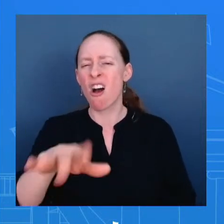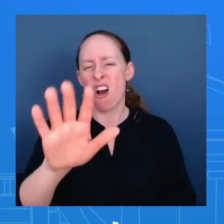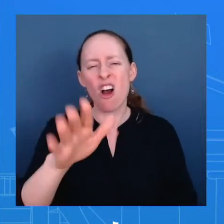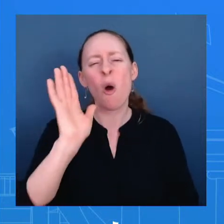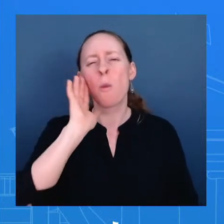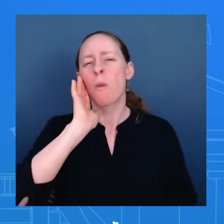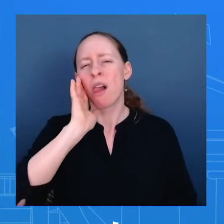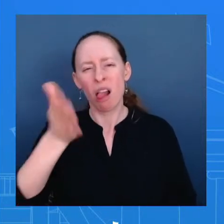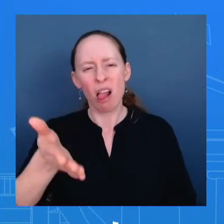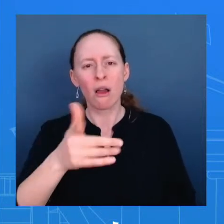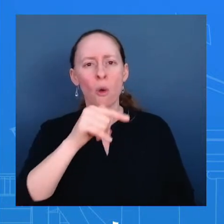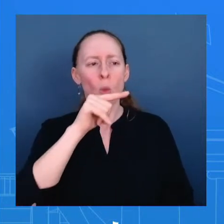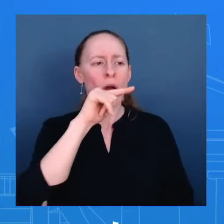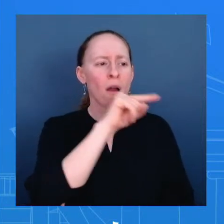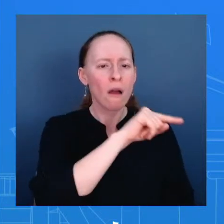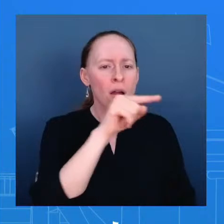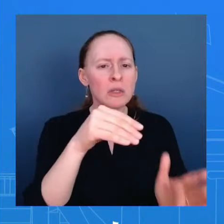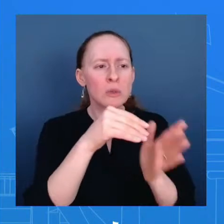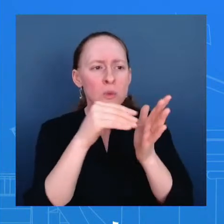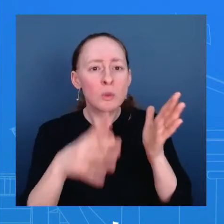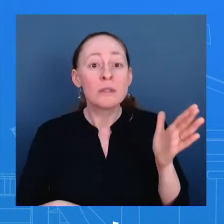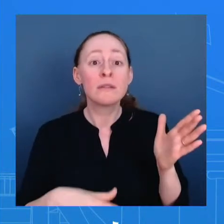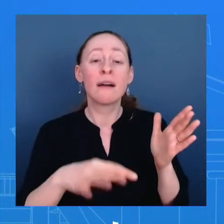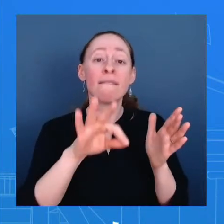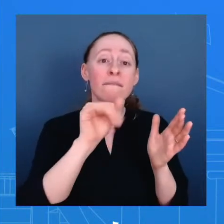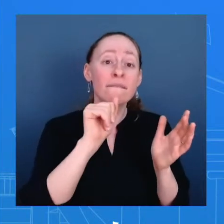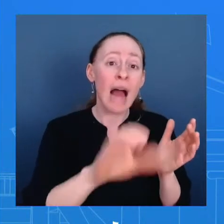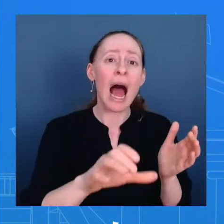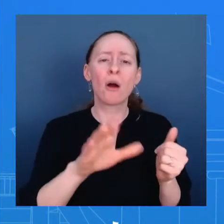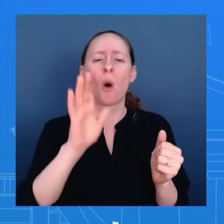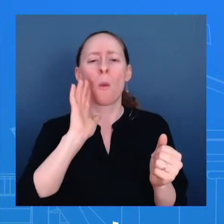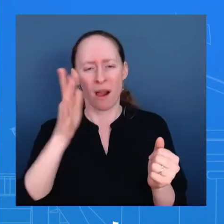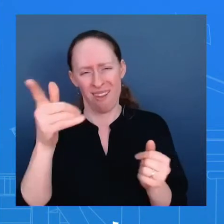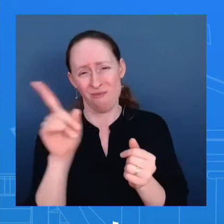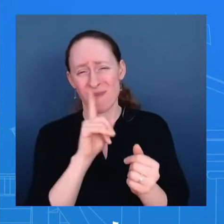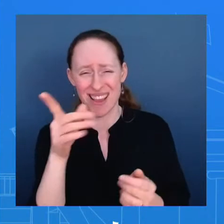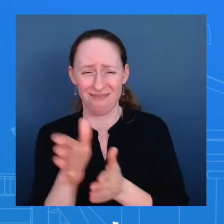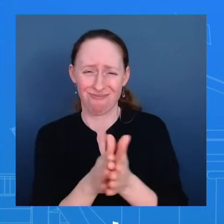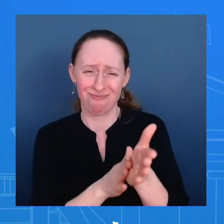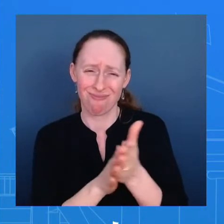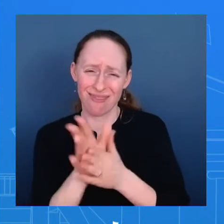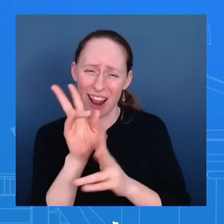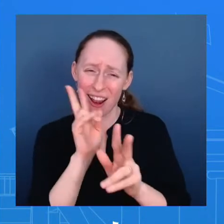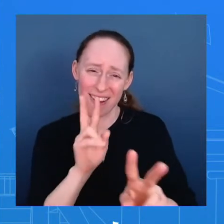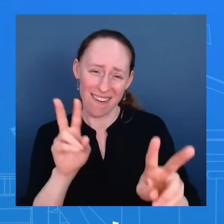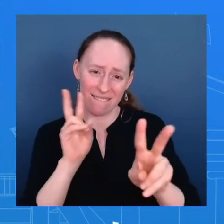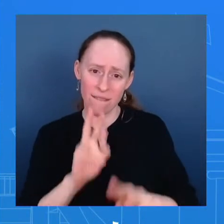Ms. Jean-Pierre: Go ahead, Nancy. Mr. Benjamin: Did I answer that question? The Press: Yeah. Well, the- Mr. Benjamin: Okay. The Press: -- the first one. What kind of -- having talked to students at Morehouse,